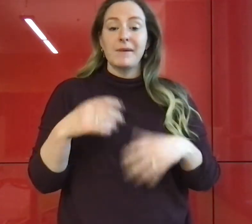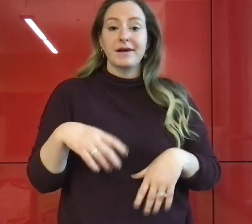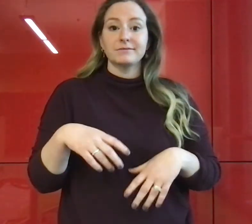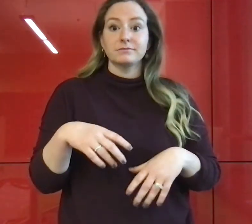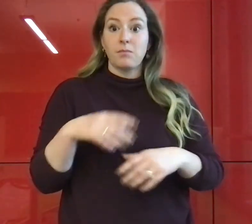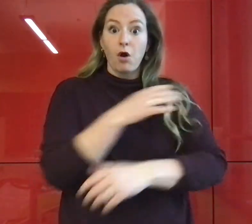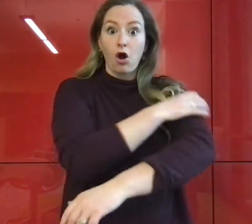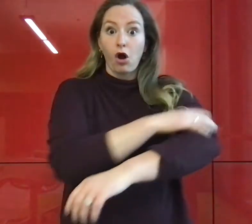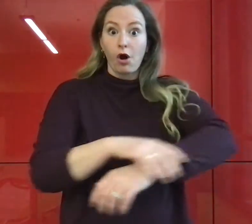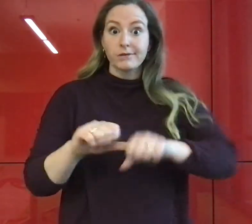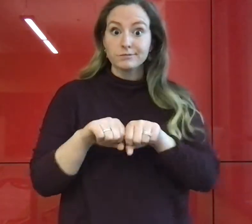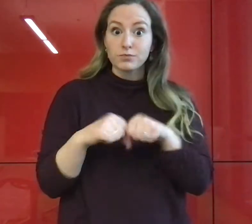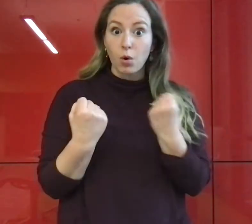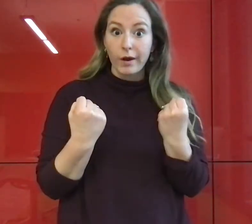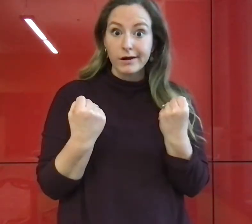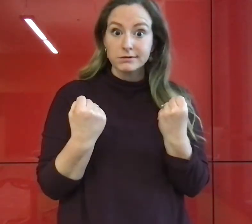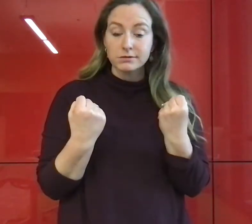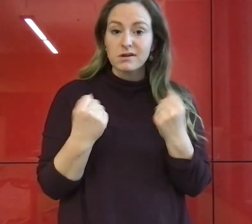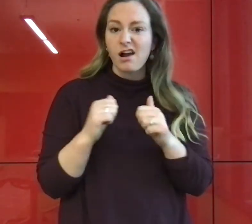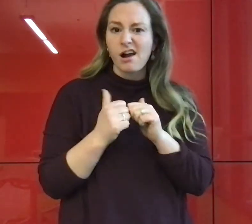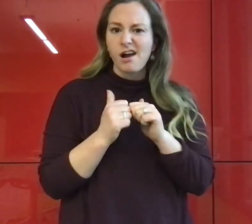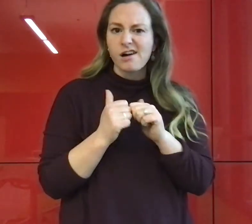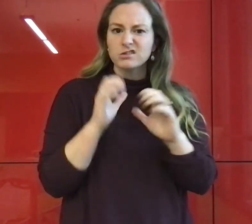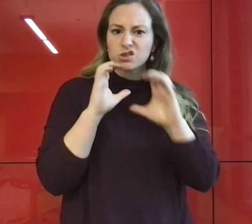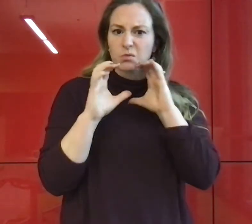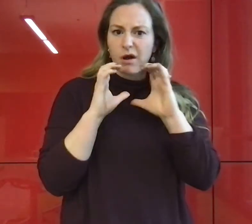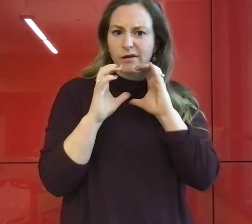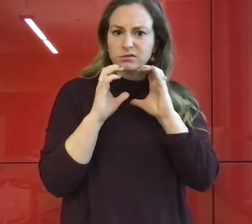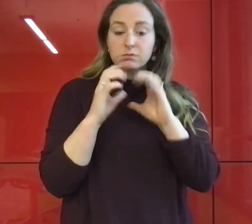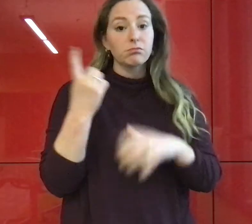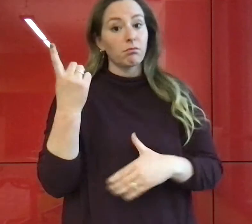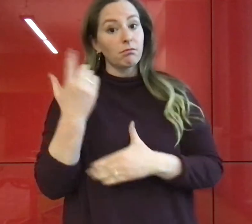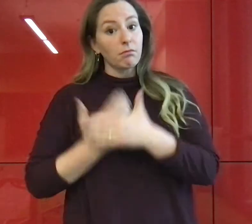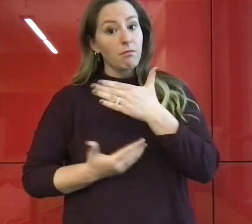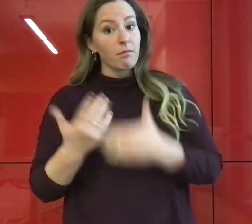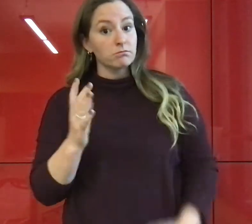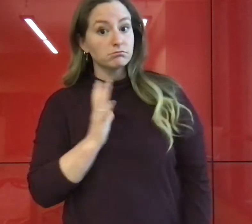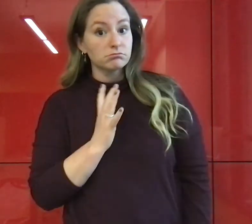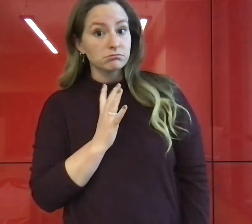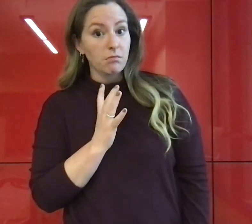Maybe an arm is broken, then how to communicate? Communicating with one hand is fine.